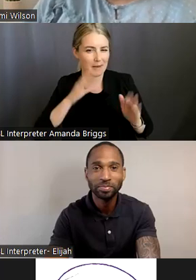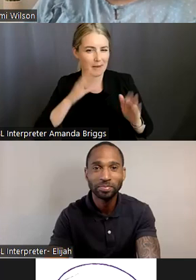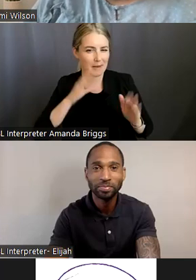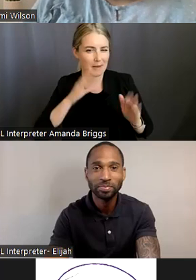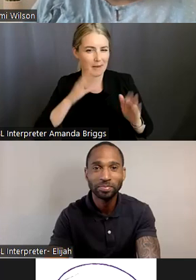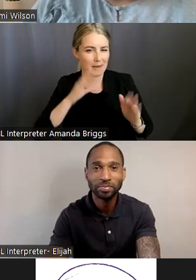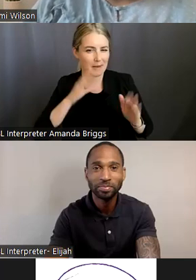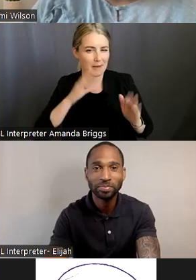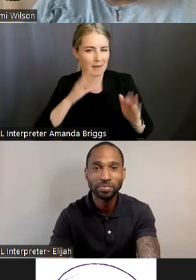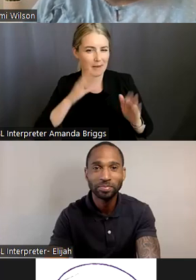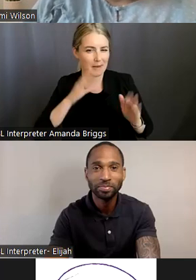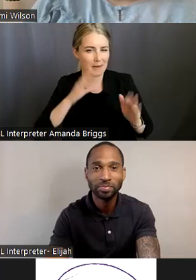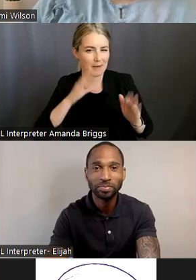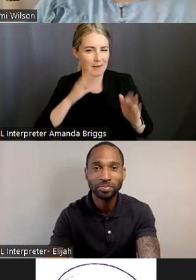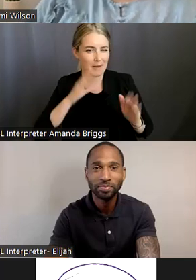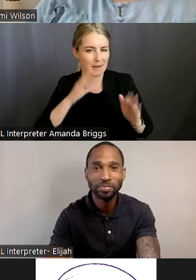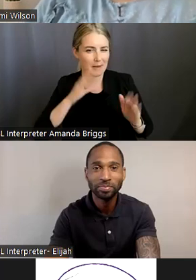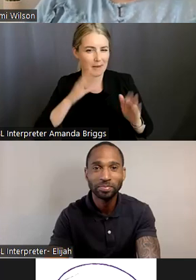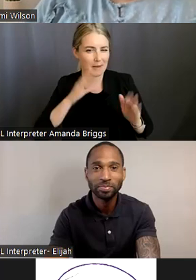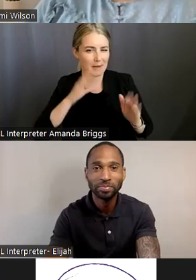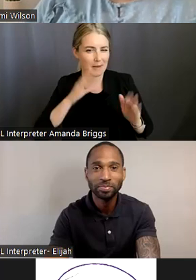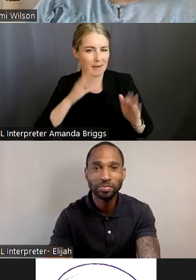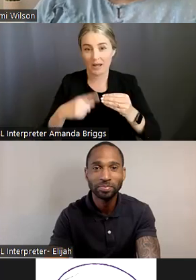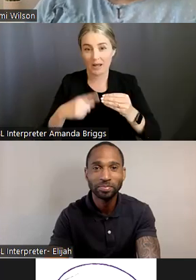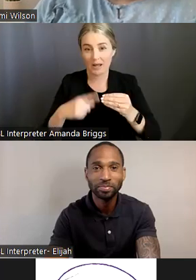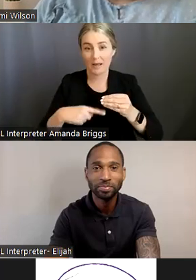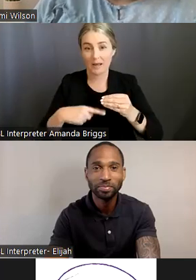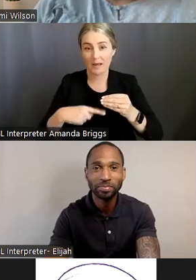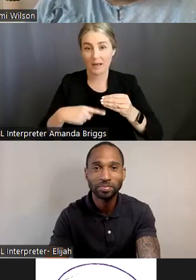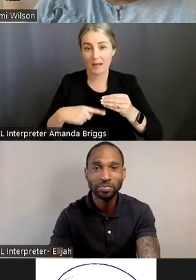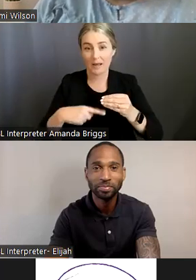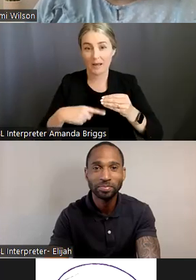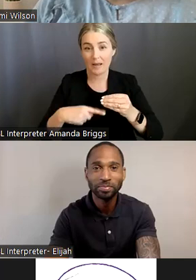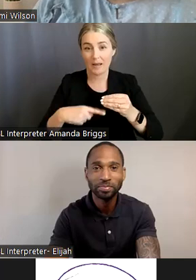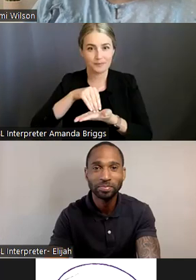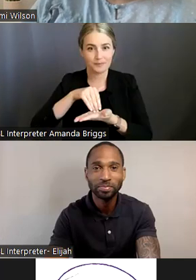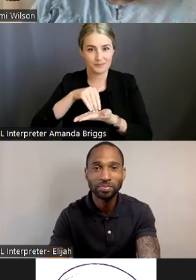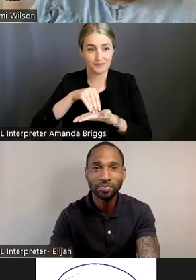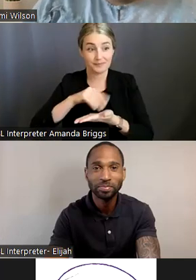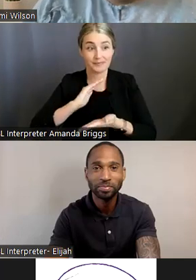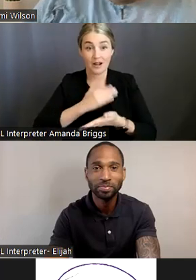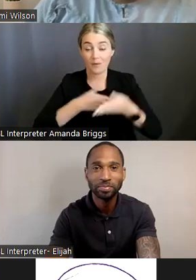the National Center. What are focus areas of focus are